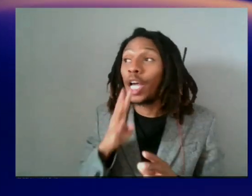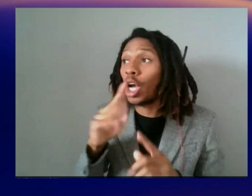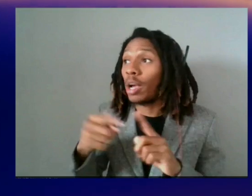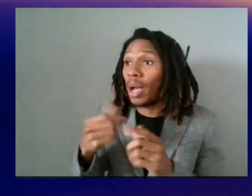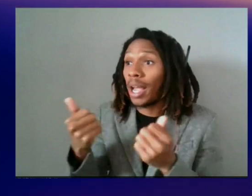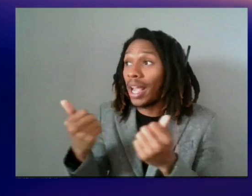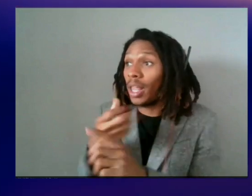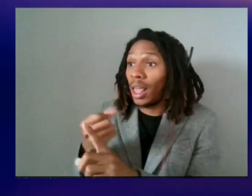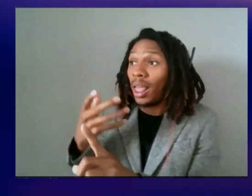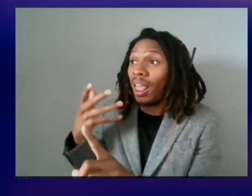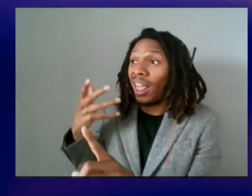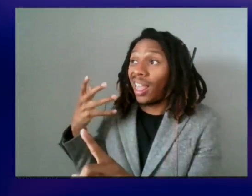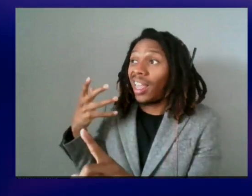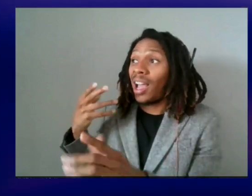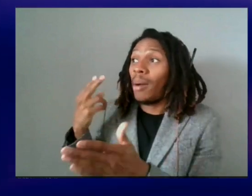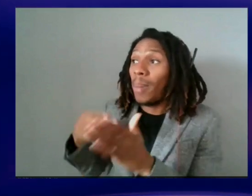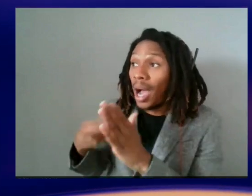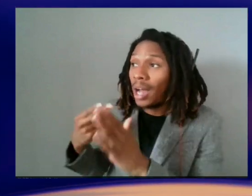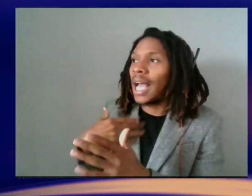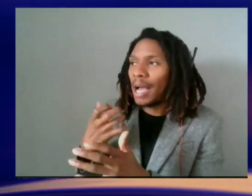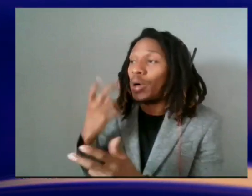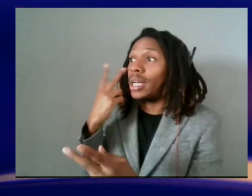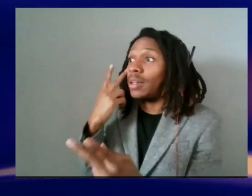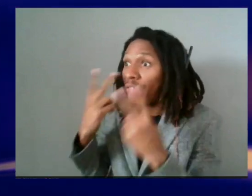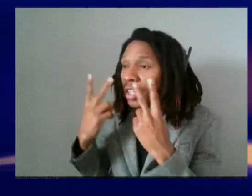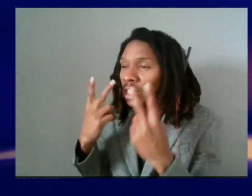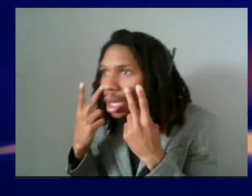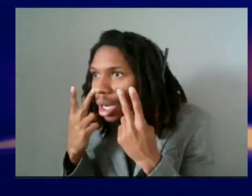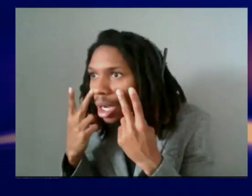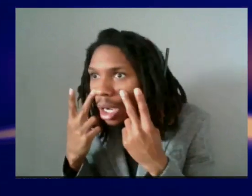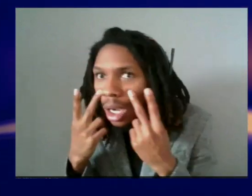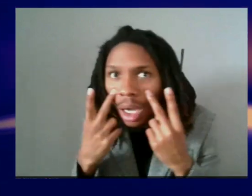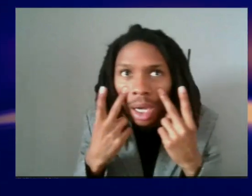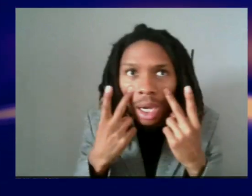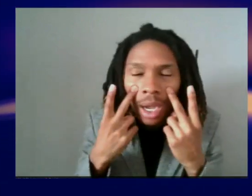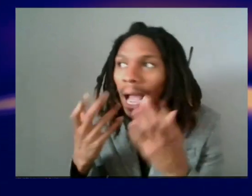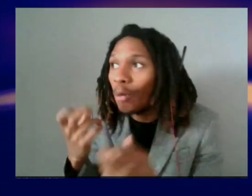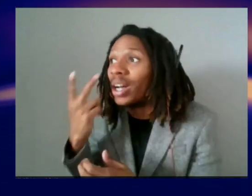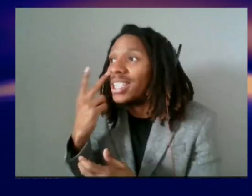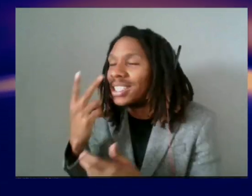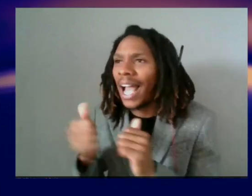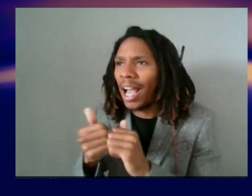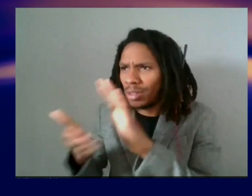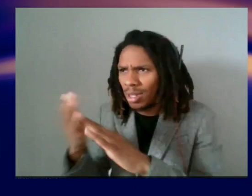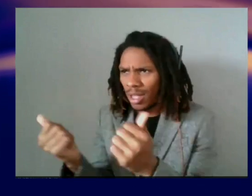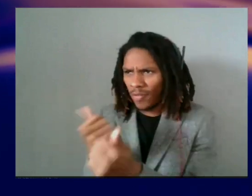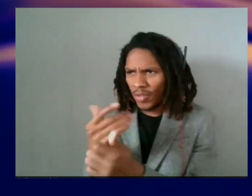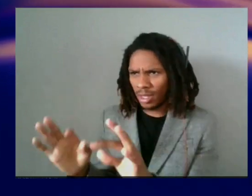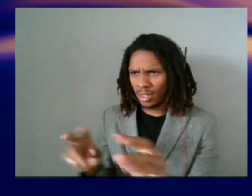but I'm more of a visual person. Let's do it. - So I really wanna see how this thing works in practice. Let's do it.